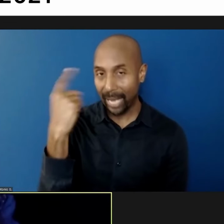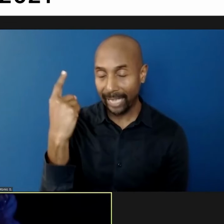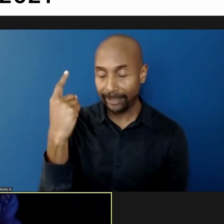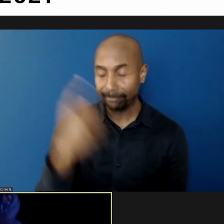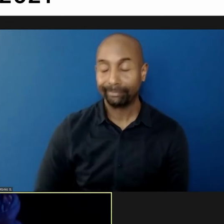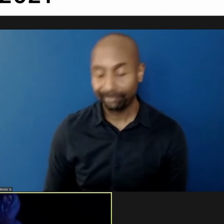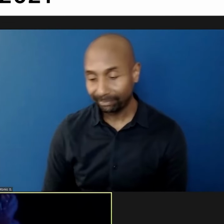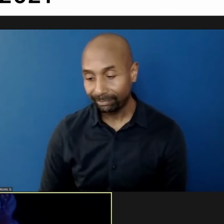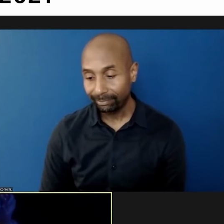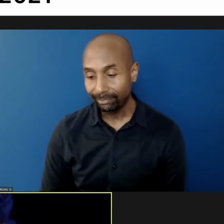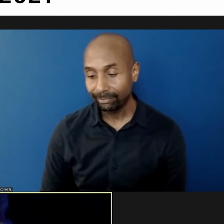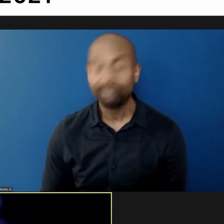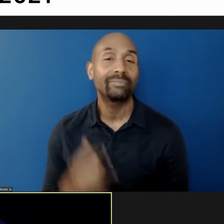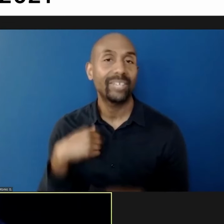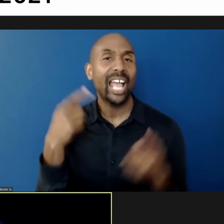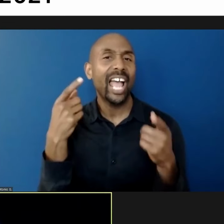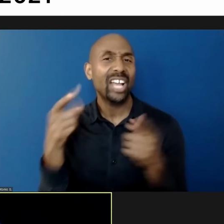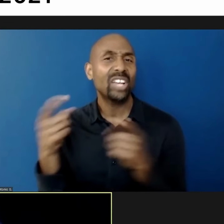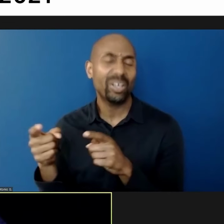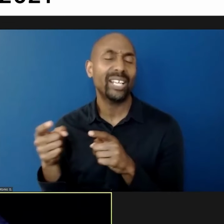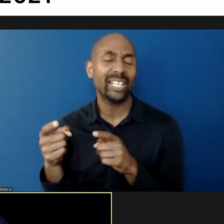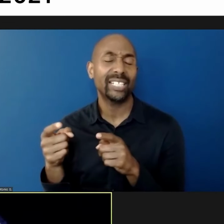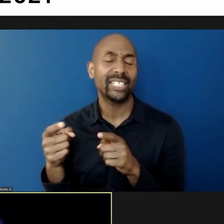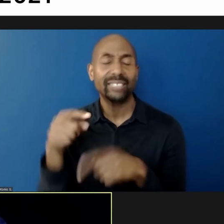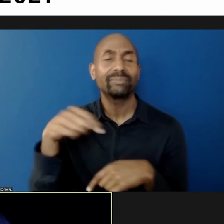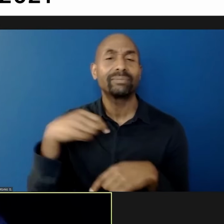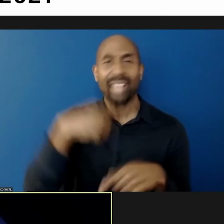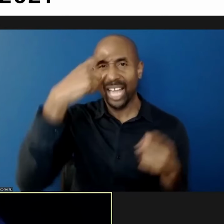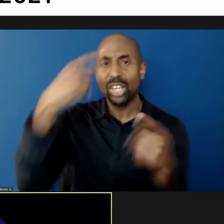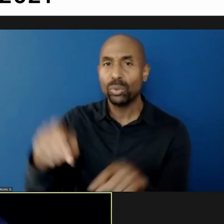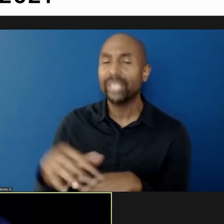what's been said already kind of being preemptive and not being kind of reactive to things that